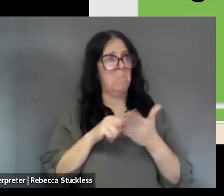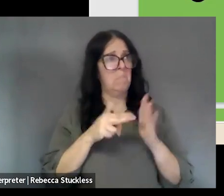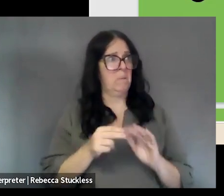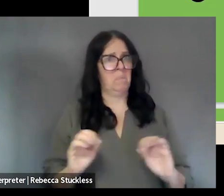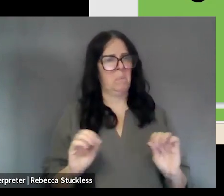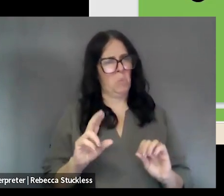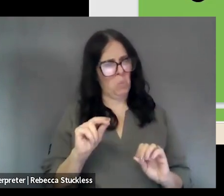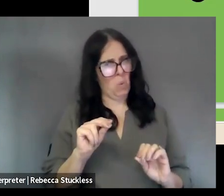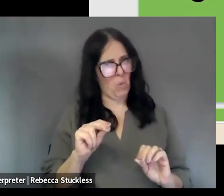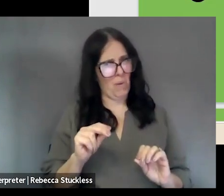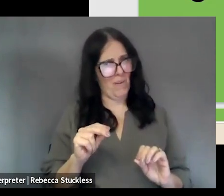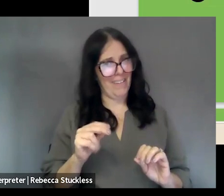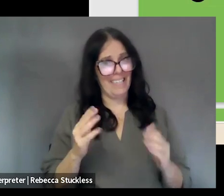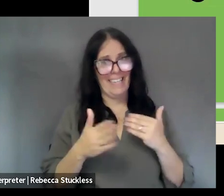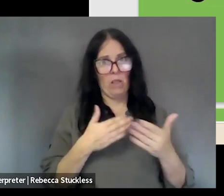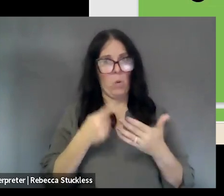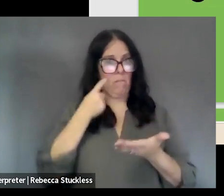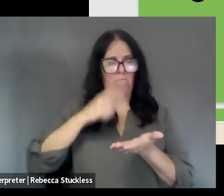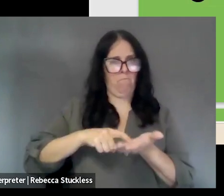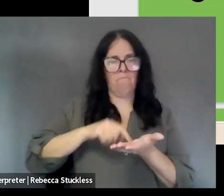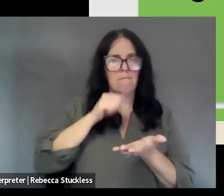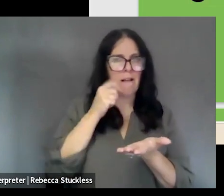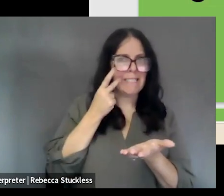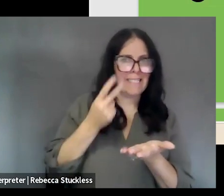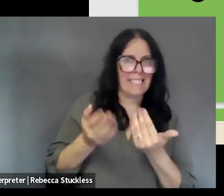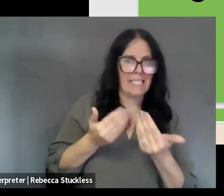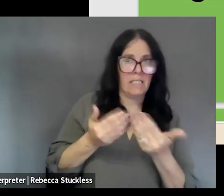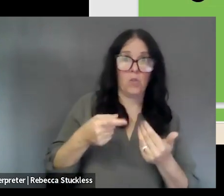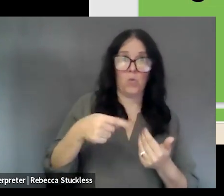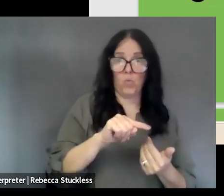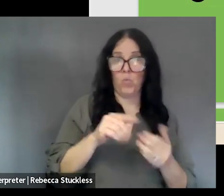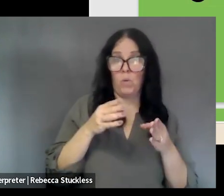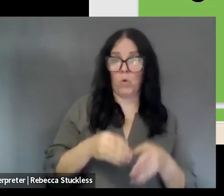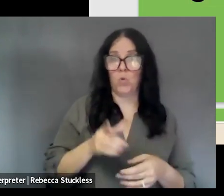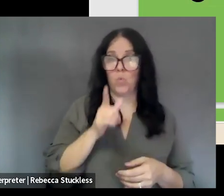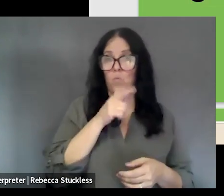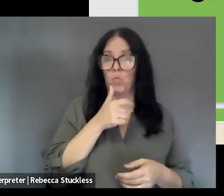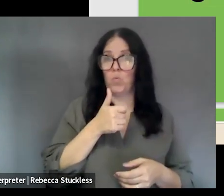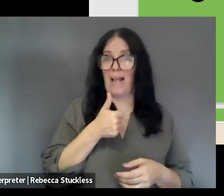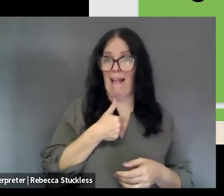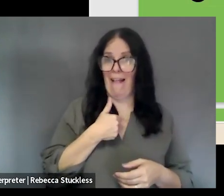as the person experiencing the symptoms, you have every right to speak for yourself